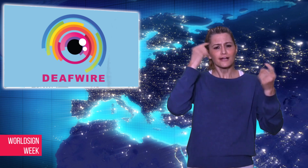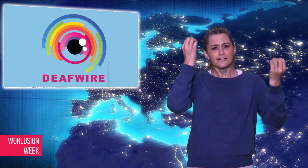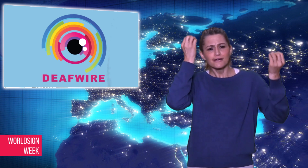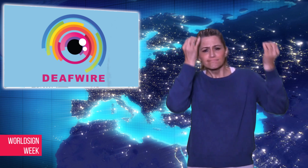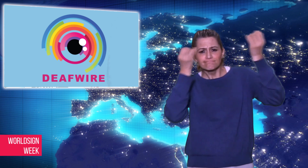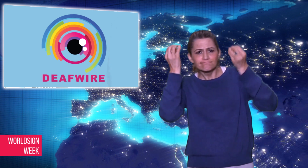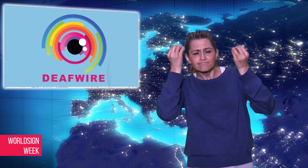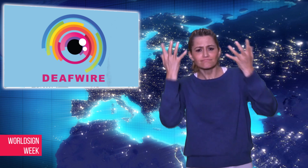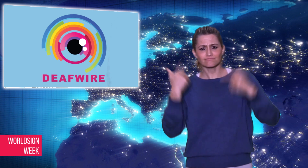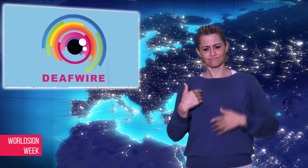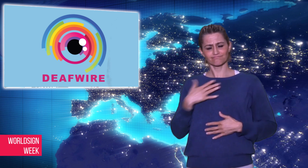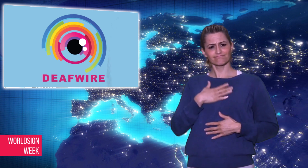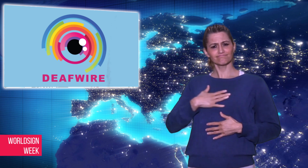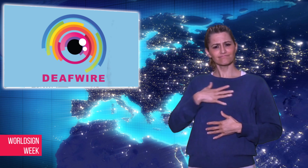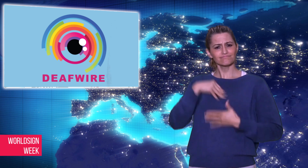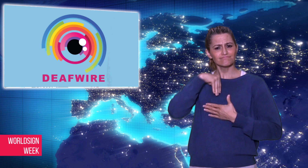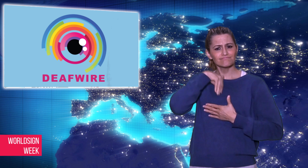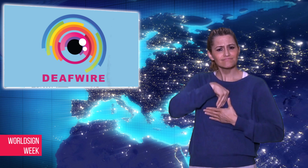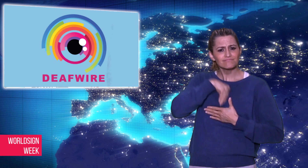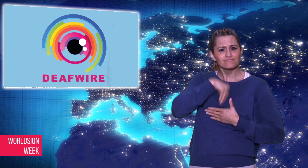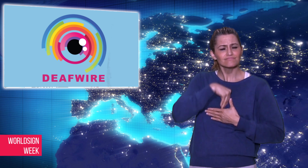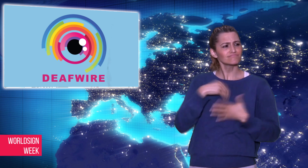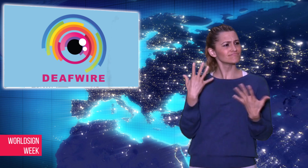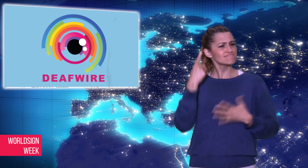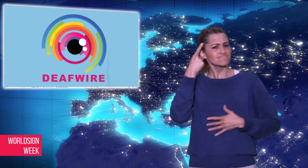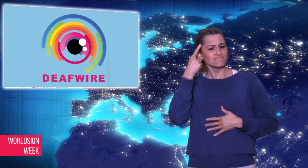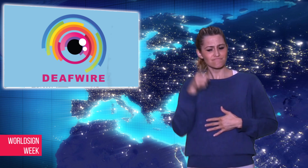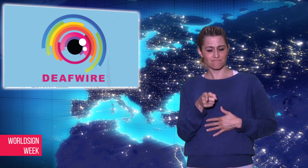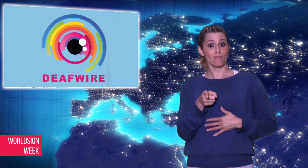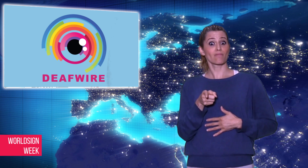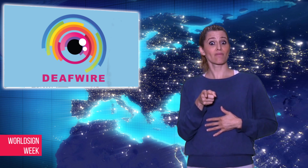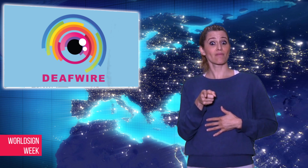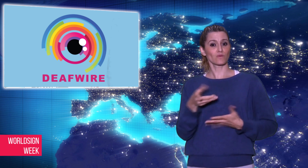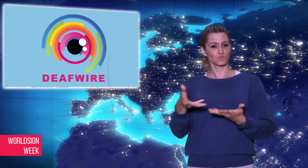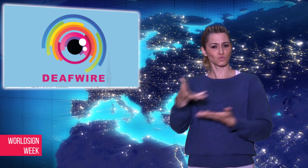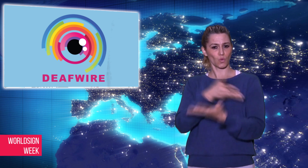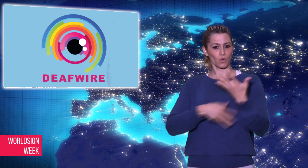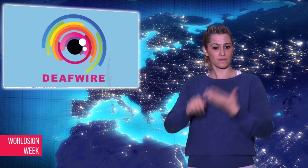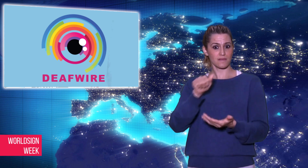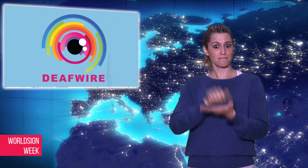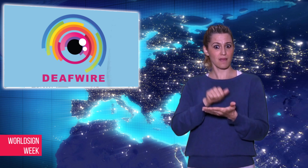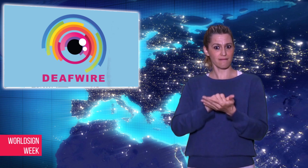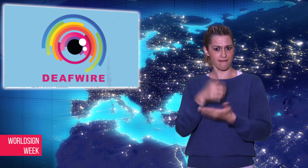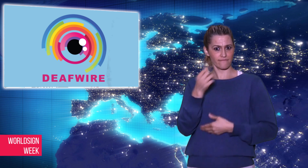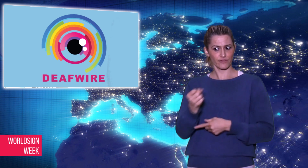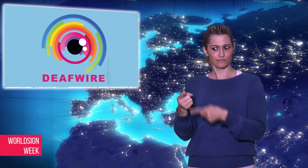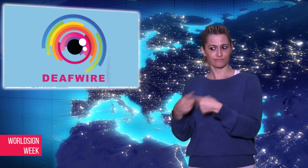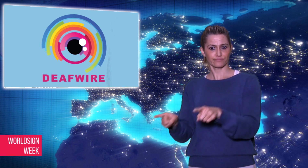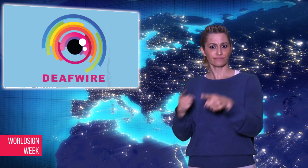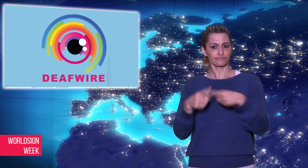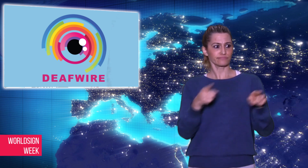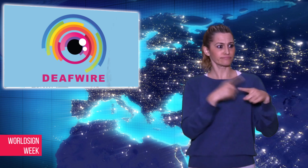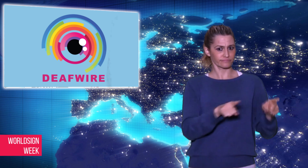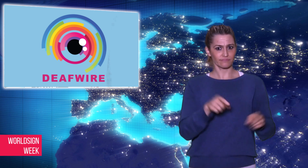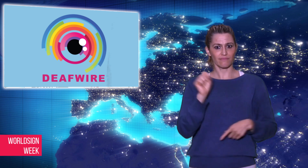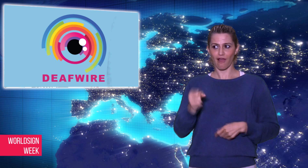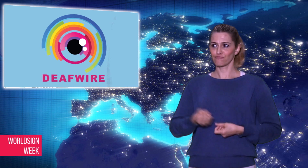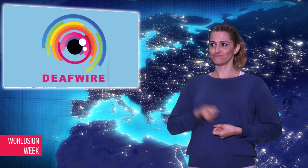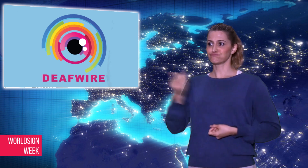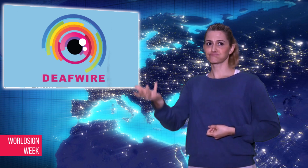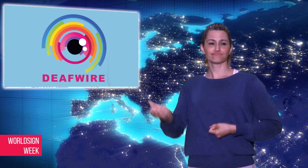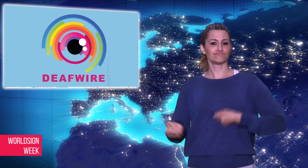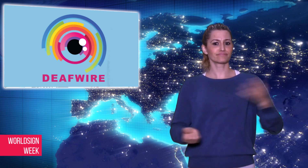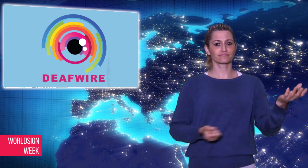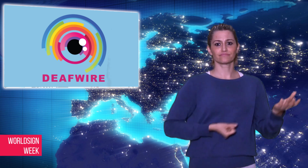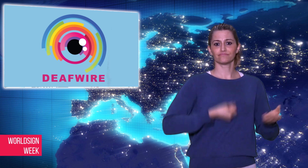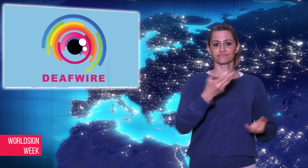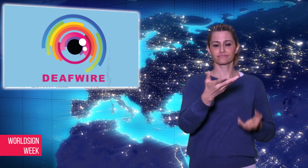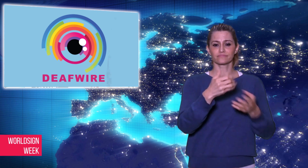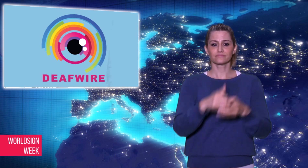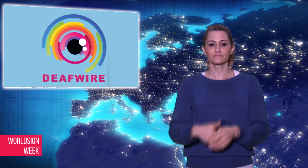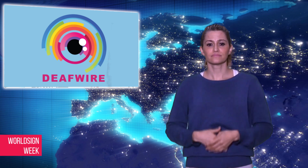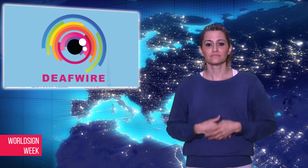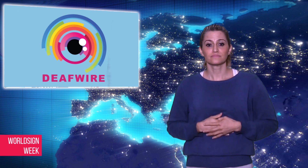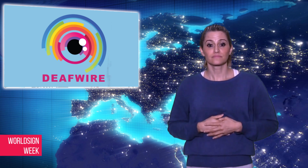thoughts and feelings through social medial.